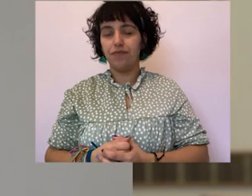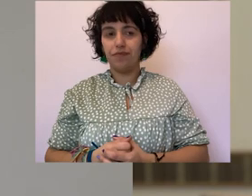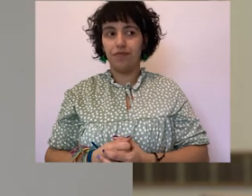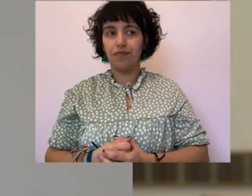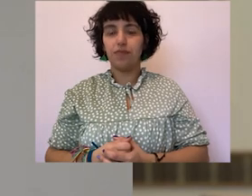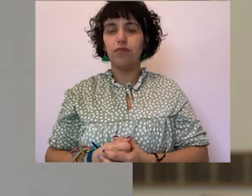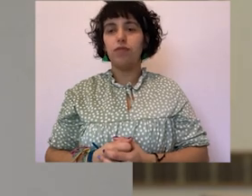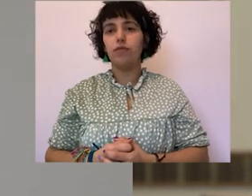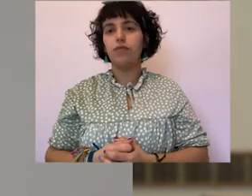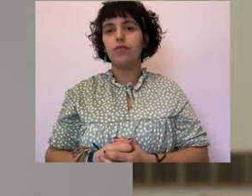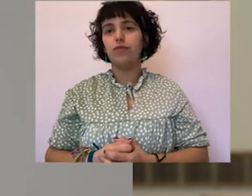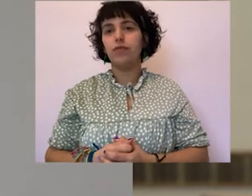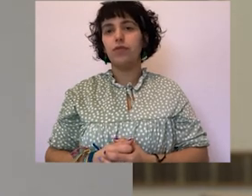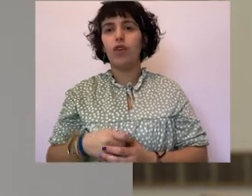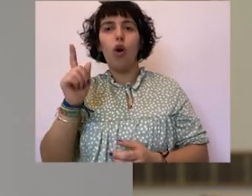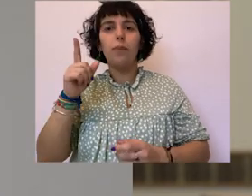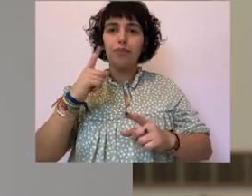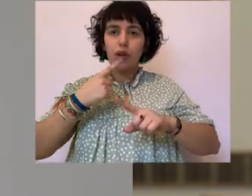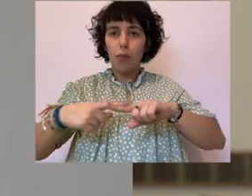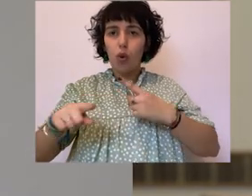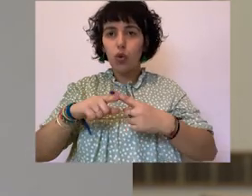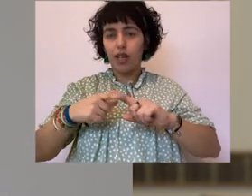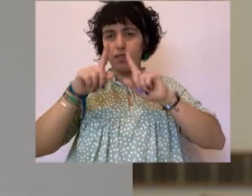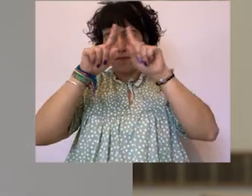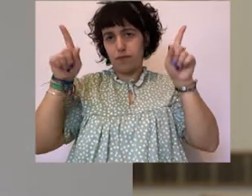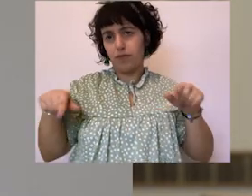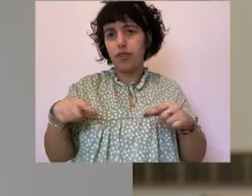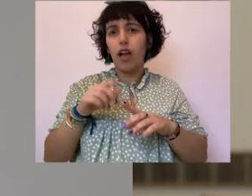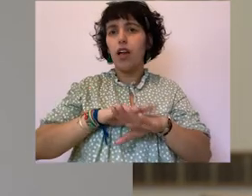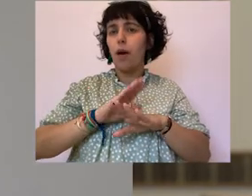What politics frame us is not true so now, for example, there are many